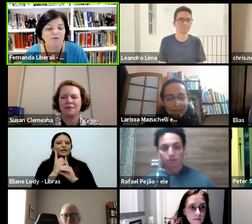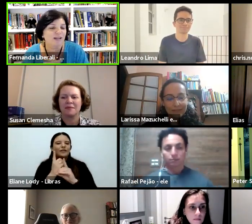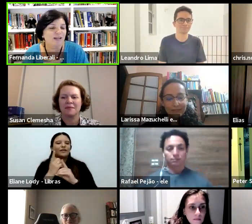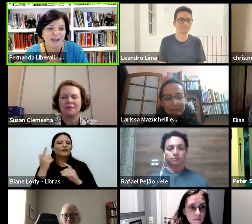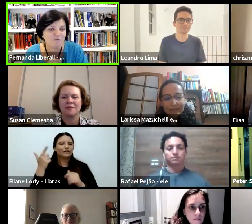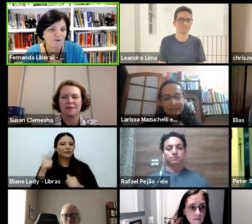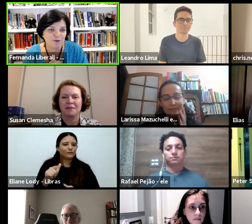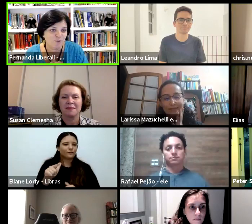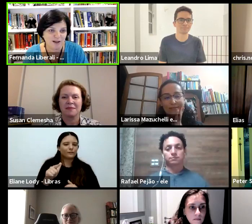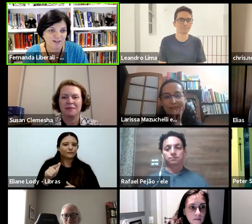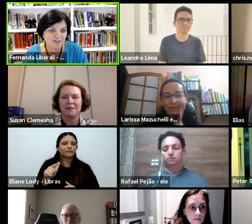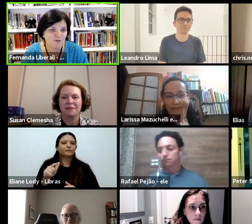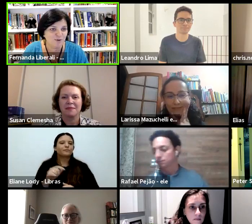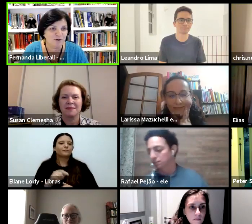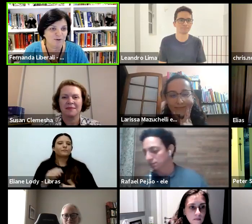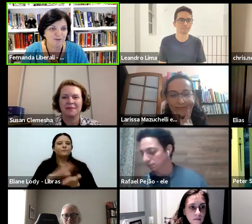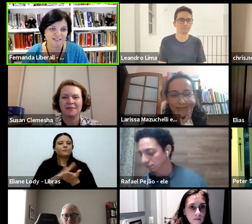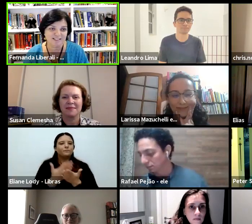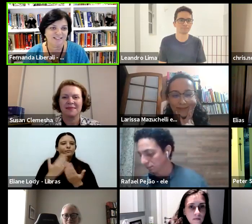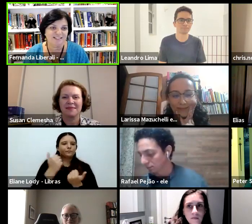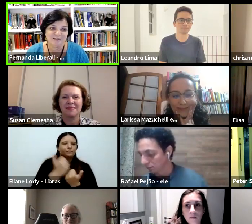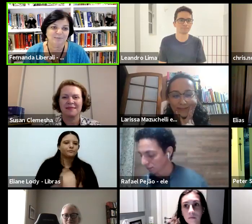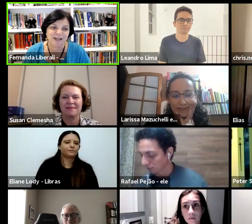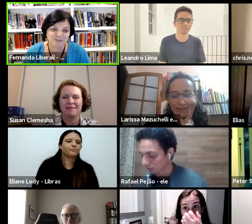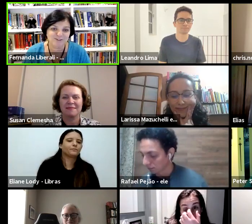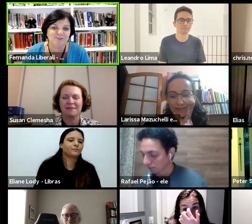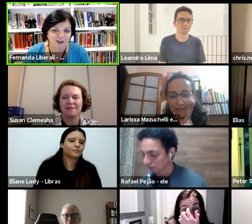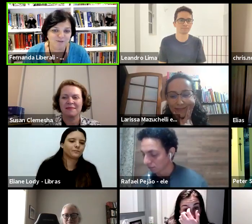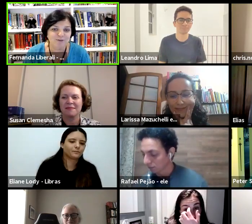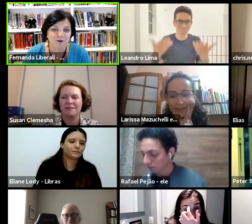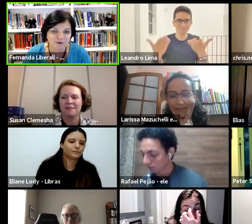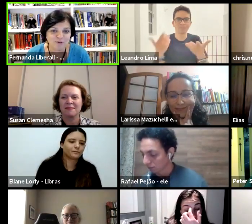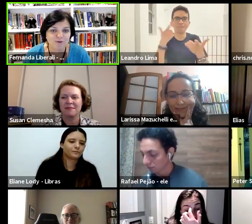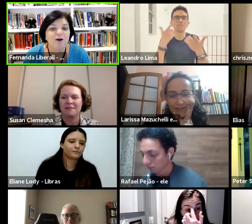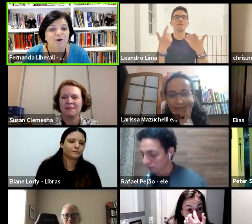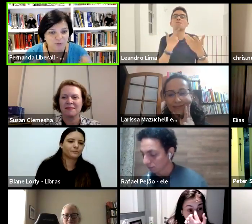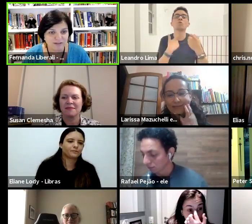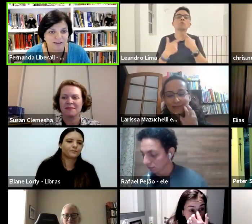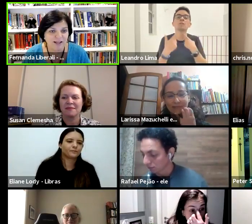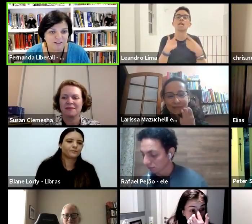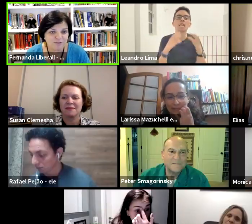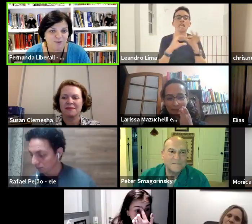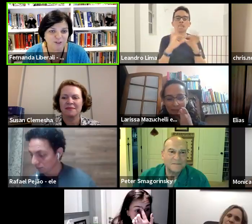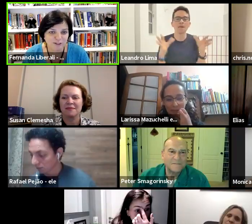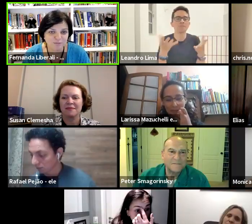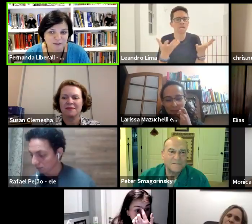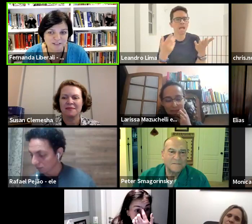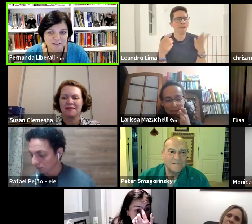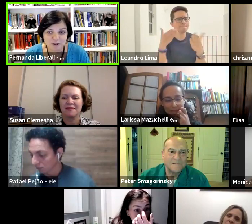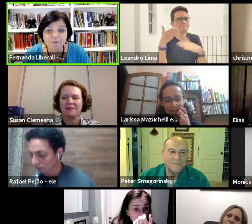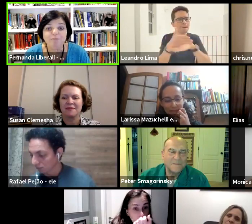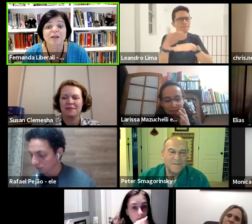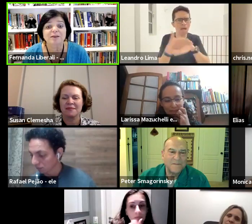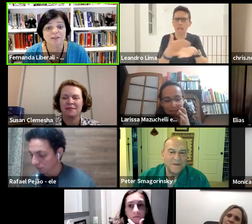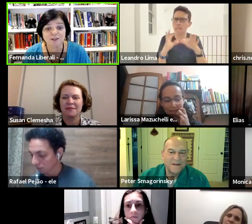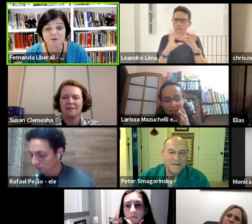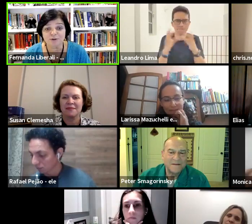d you Peter are all d you Peter are always invited to come in whenever you. want to our meetings want to our meetings, it's a pleasure to have you also with pleasure to have you. Also with us for the other